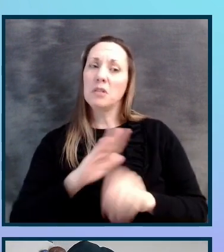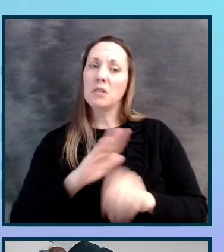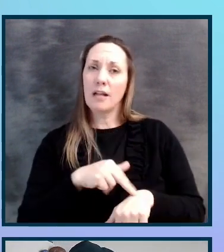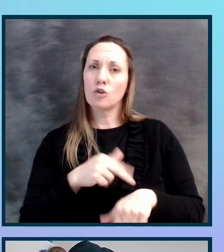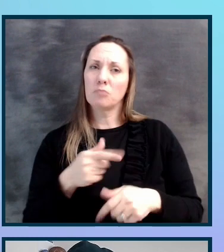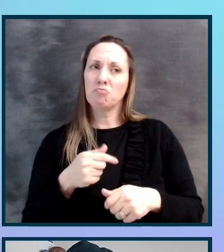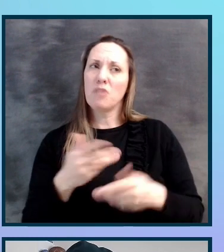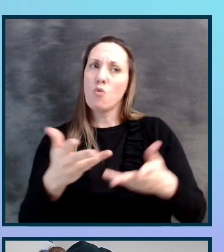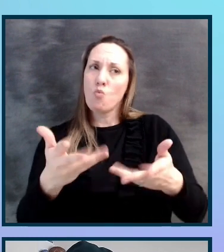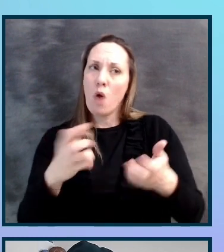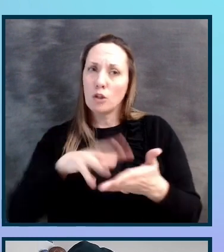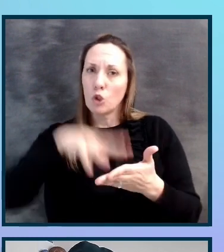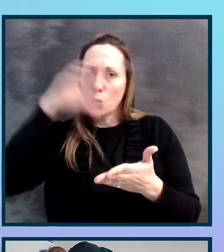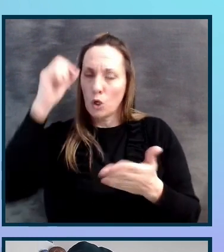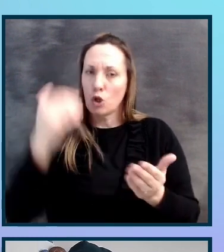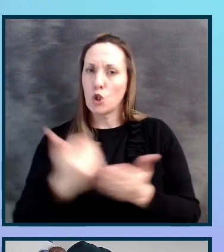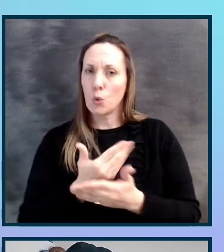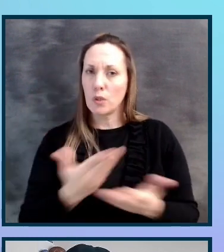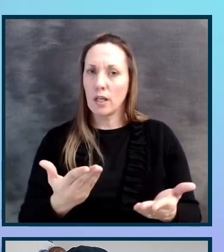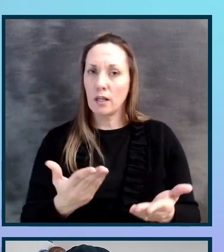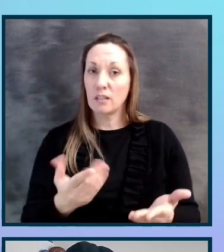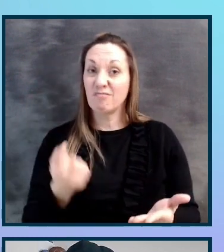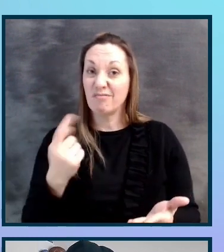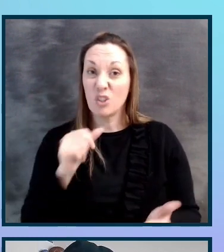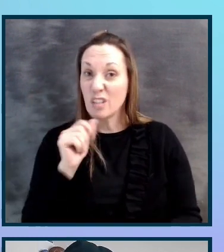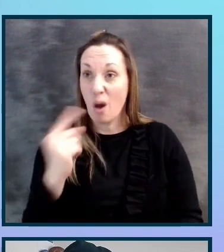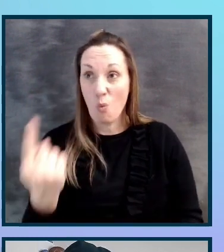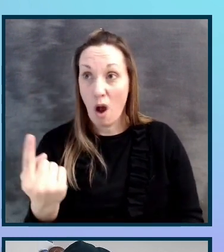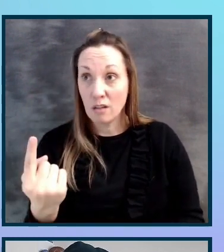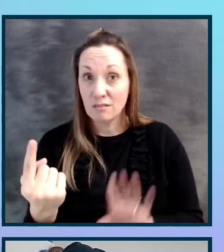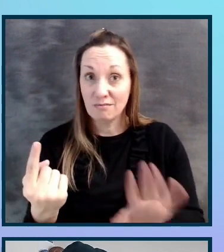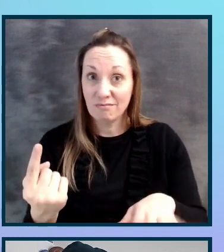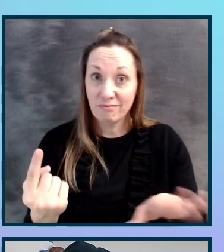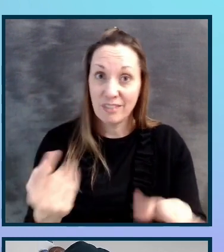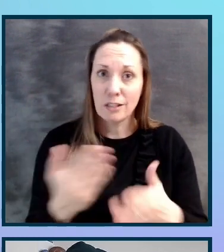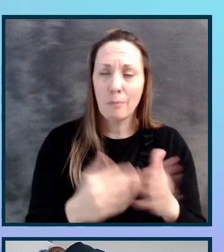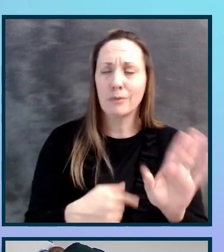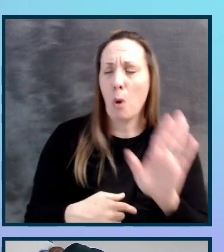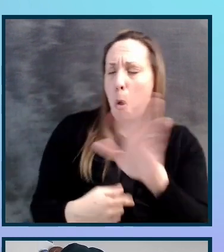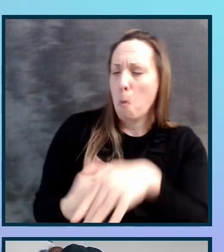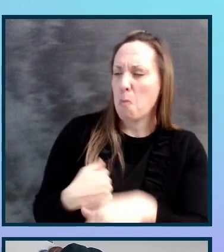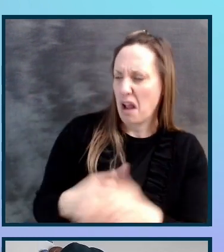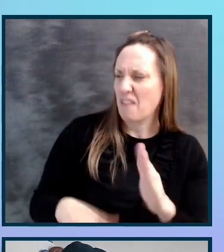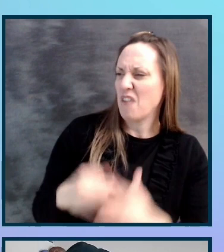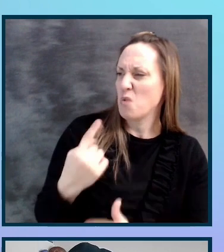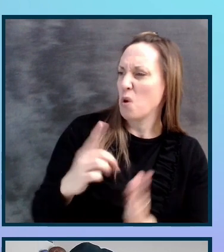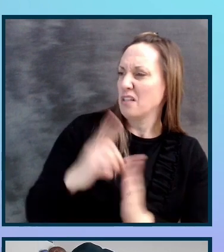There is not a single developer and I'm saying that and if there are people on here probably shaking their heads, say, no, I can find one. I'm telling you right now.